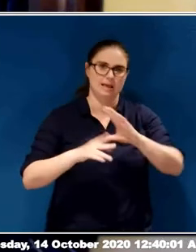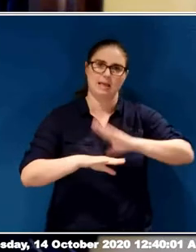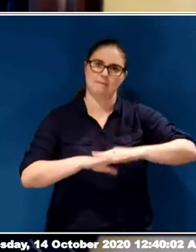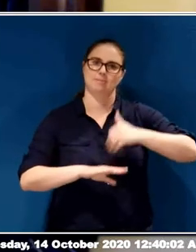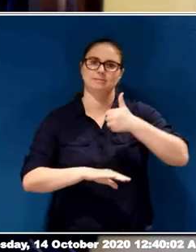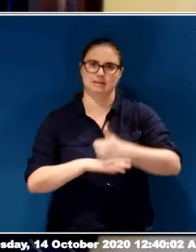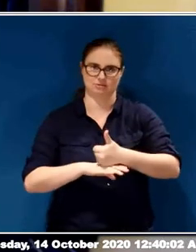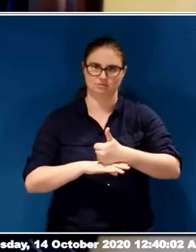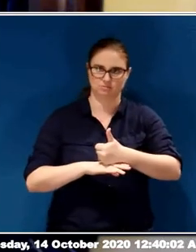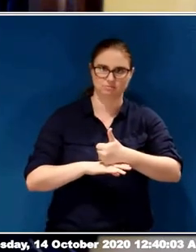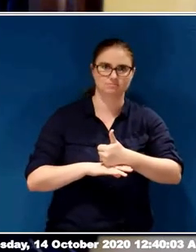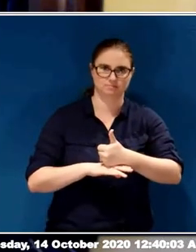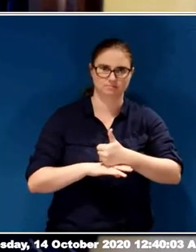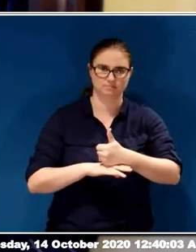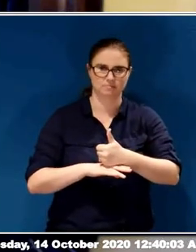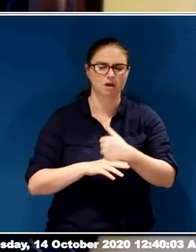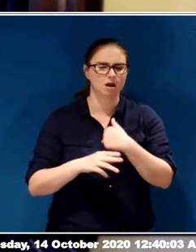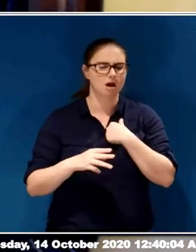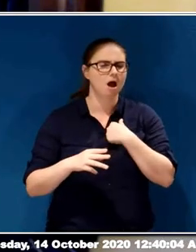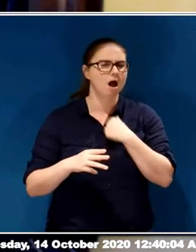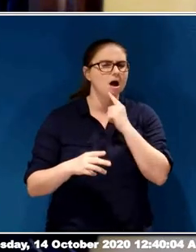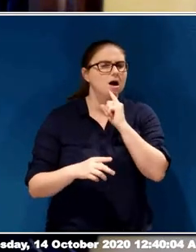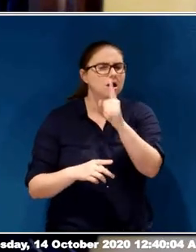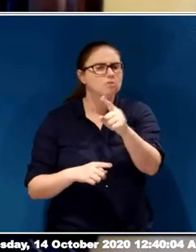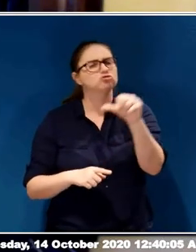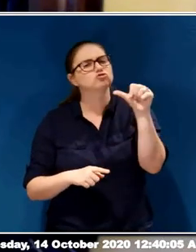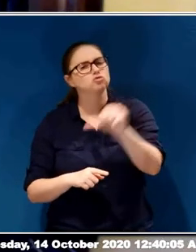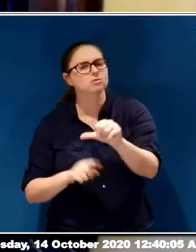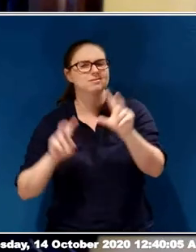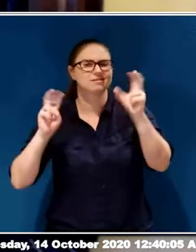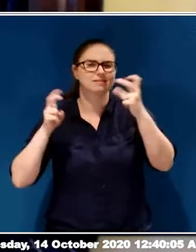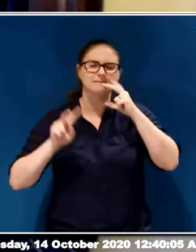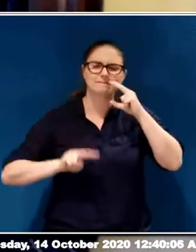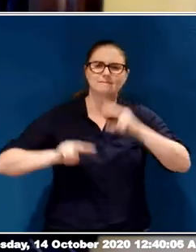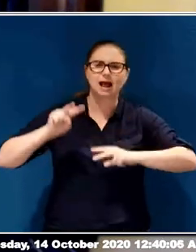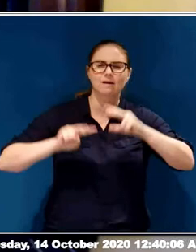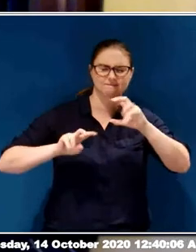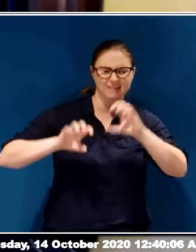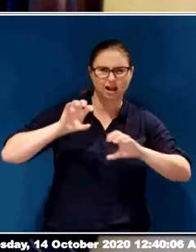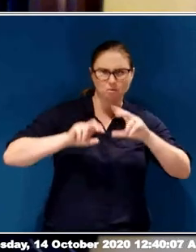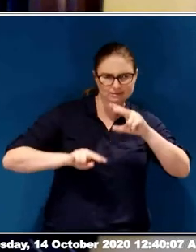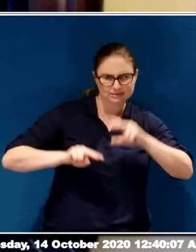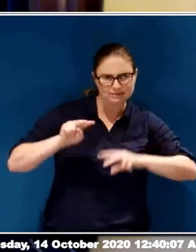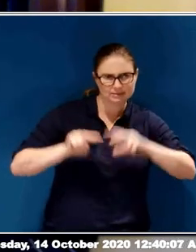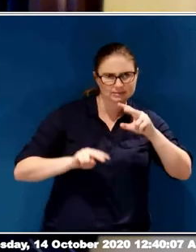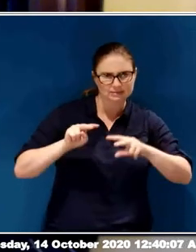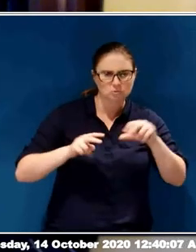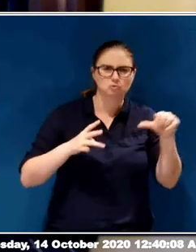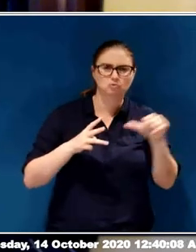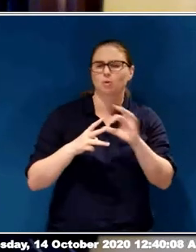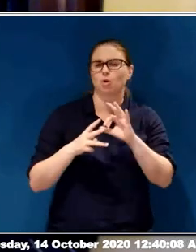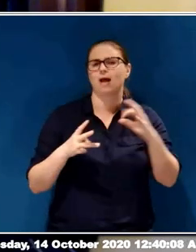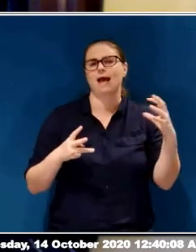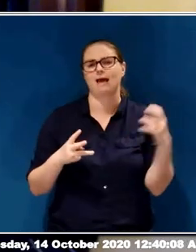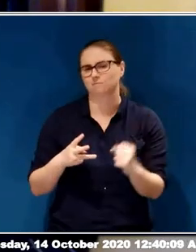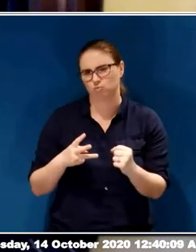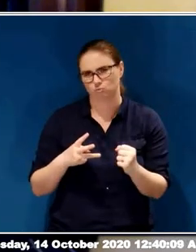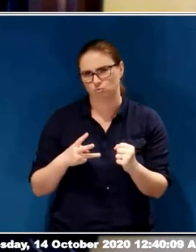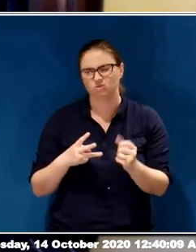requirement. So when you ask me how it works in practice, that's often missing in practice. Okay.